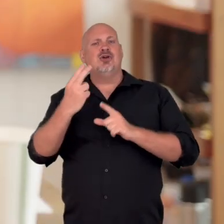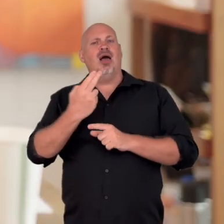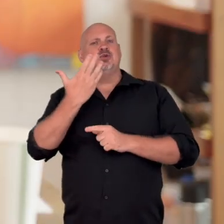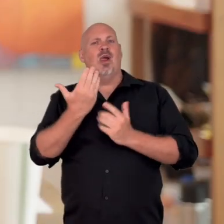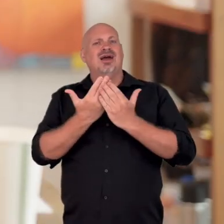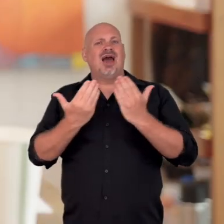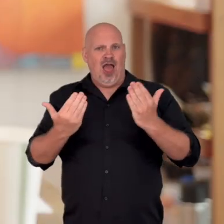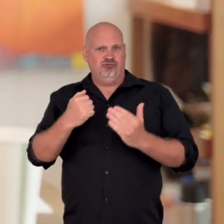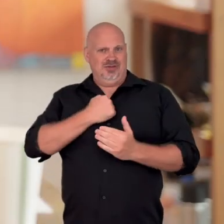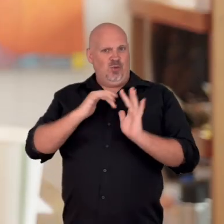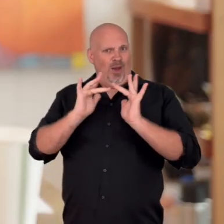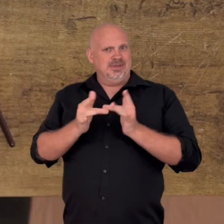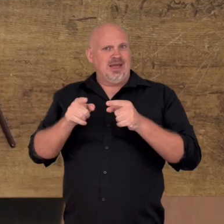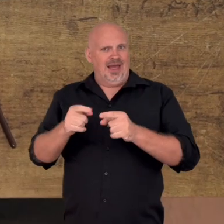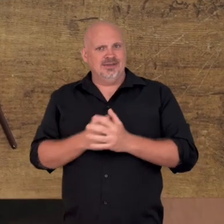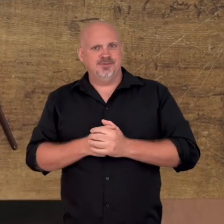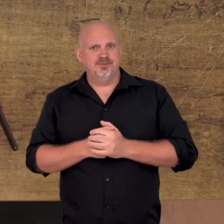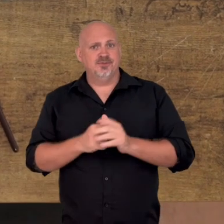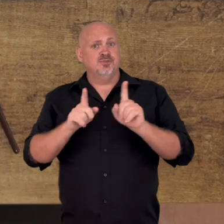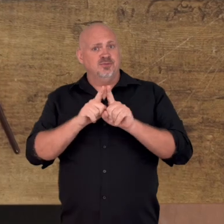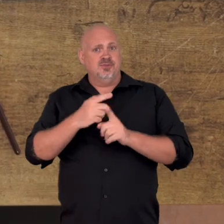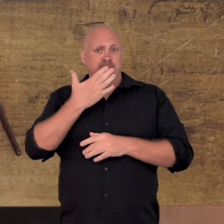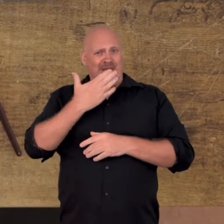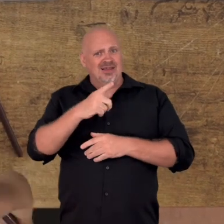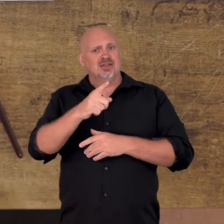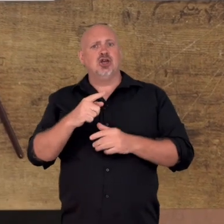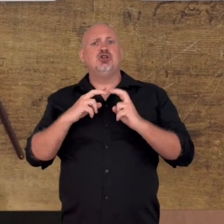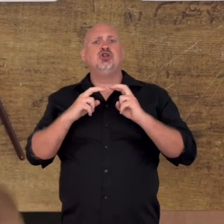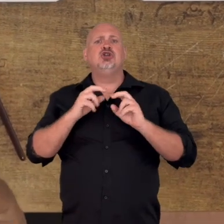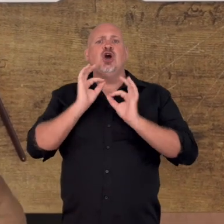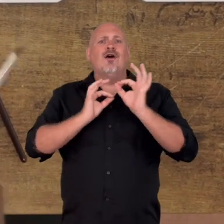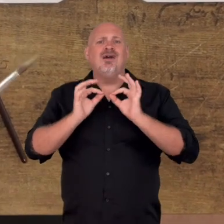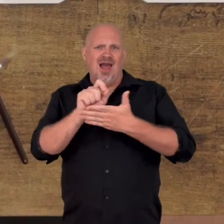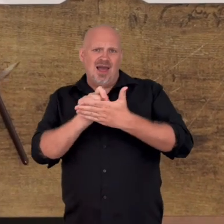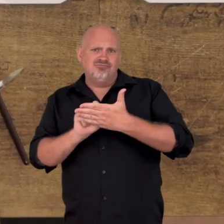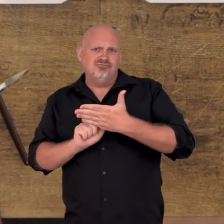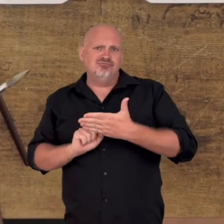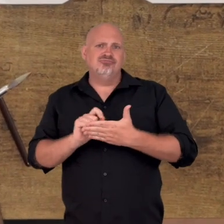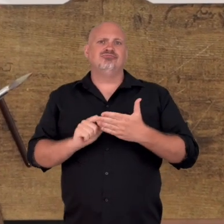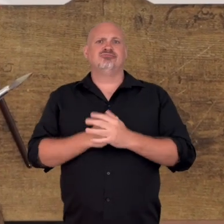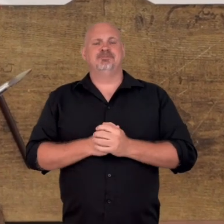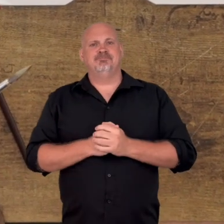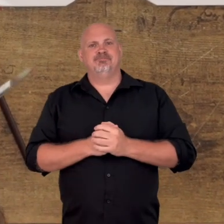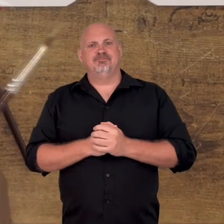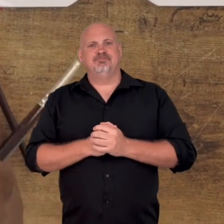and it's crucial in helping us to shape the future of the Digital Art School which in turn will help others find joy and healing through arts